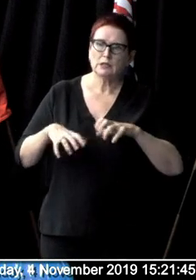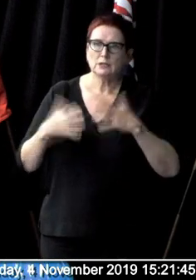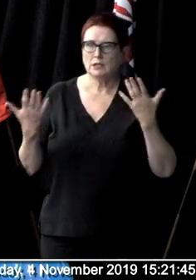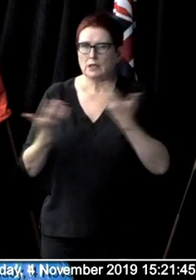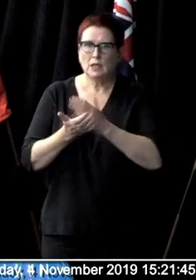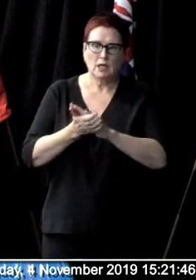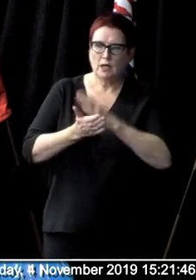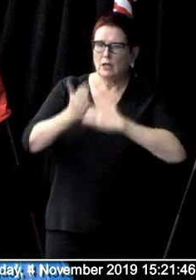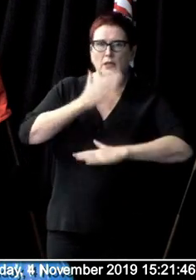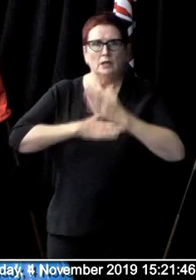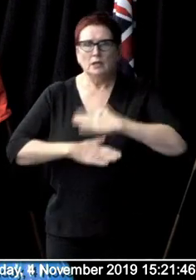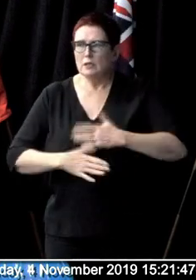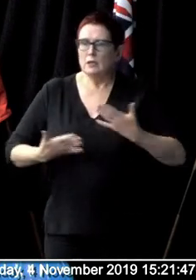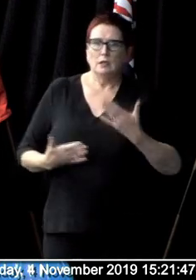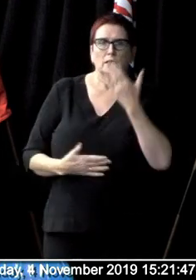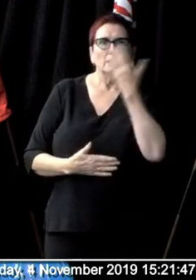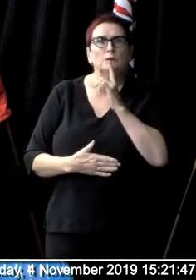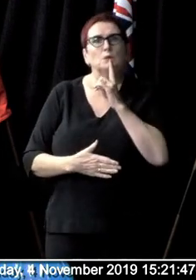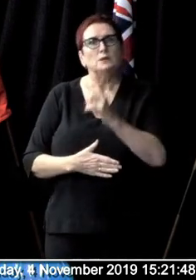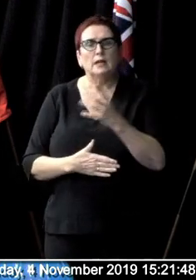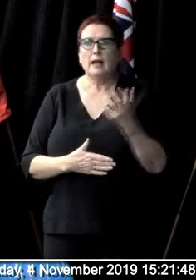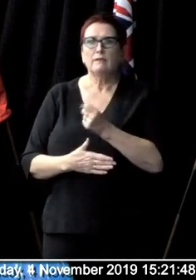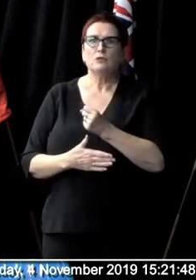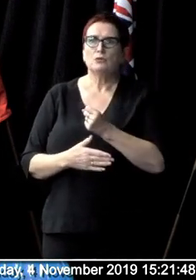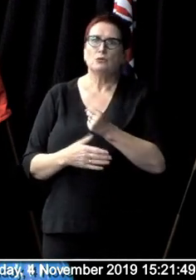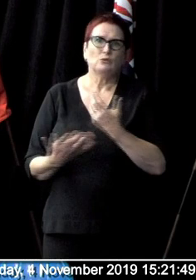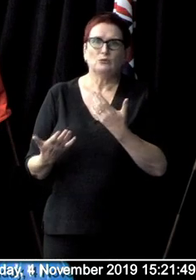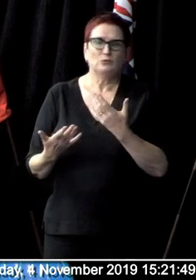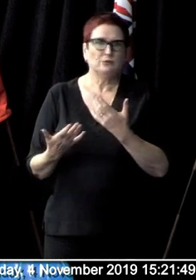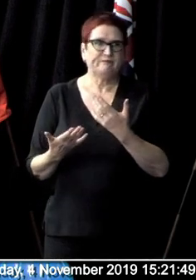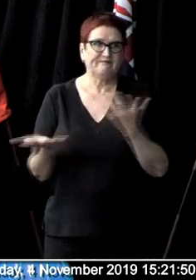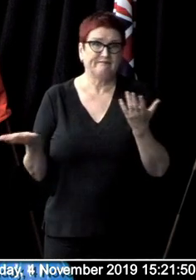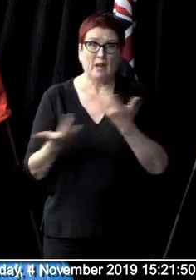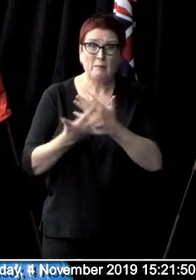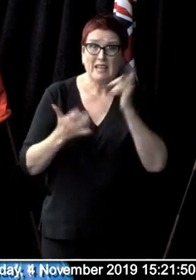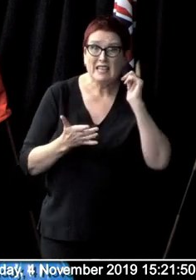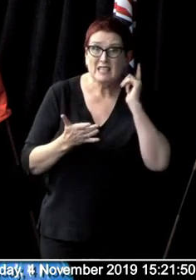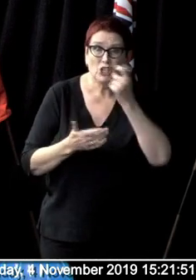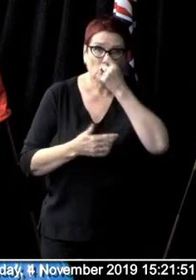needing to have the teachers off on stress leave because they cannot deal with the